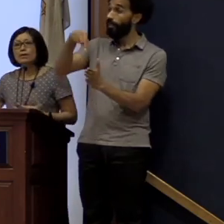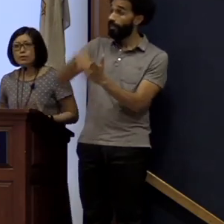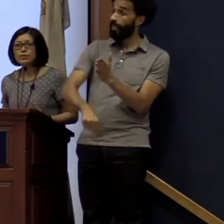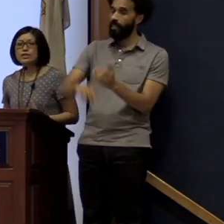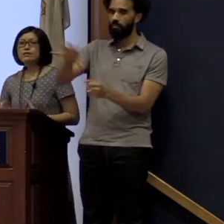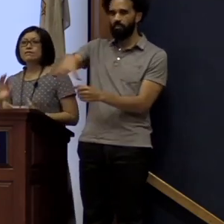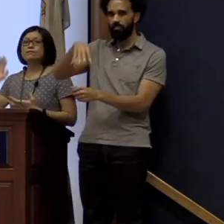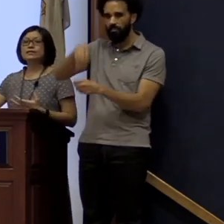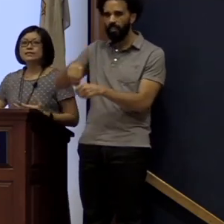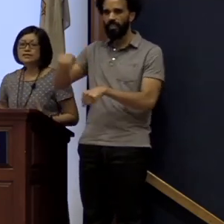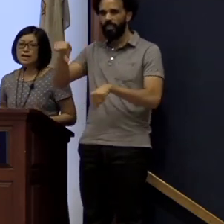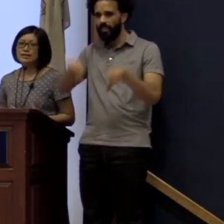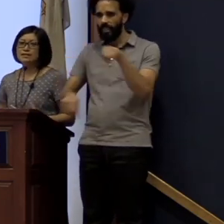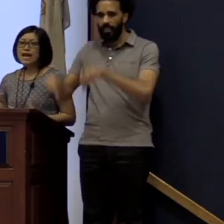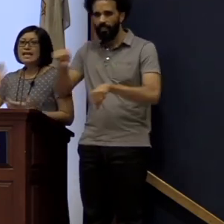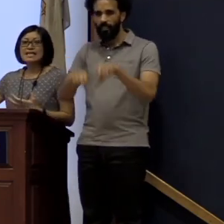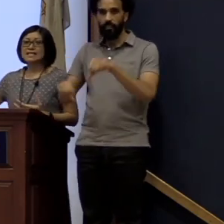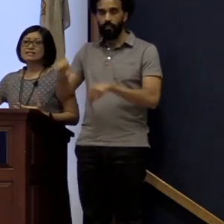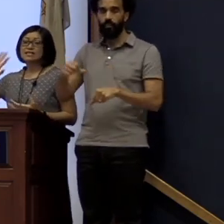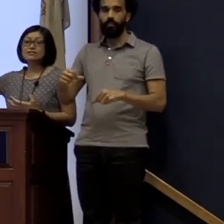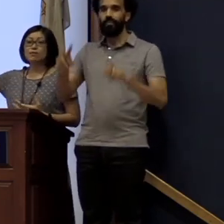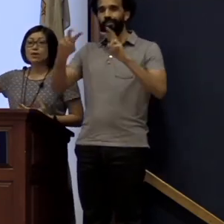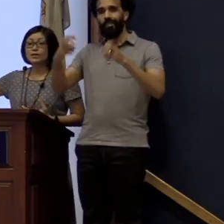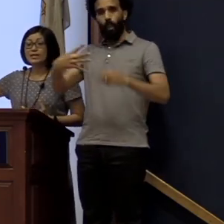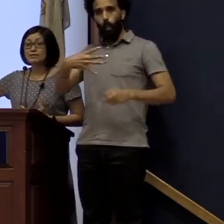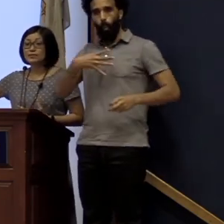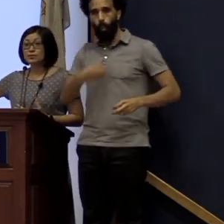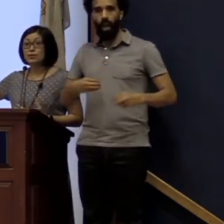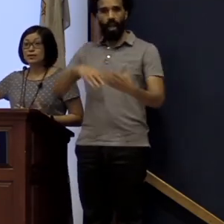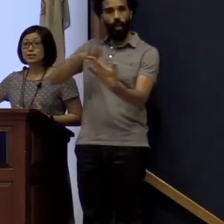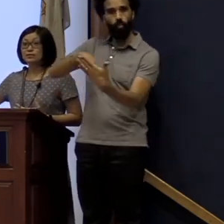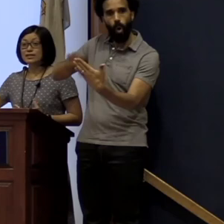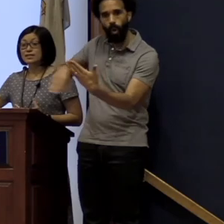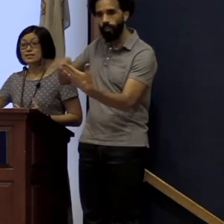Whitewashing of Western science. Yes, that's not what we're talking about with the kids now